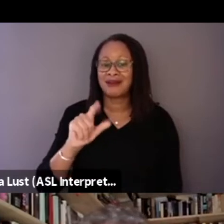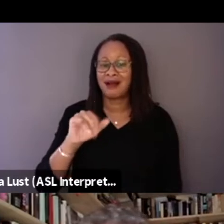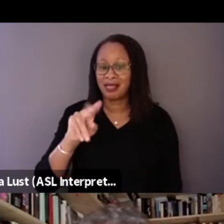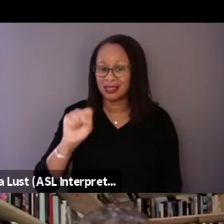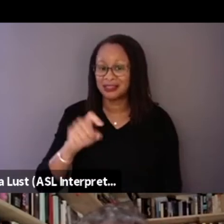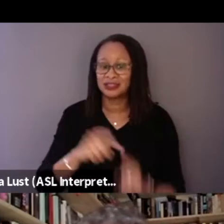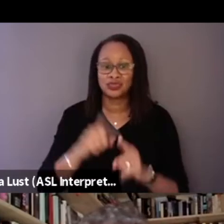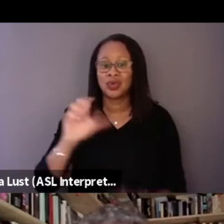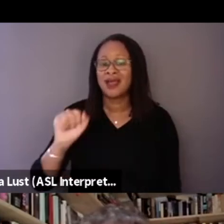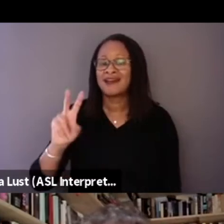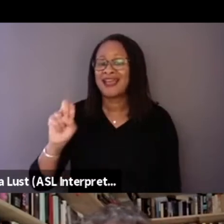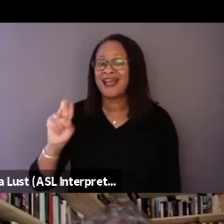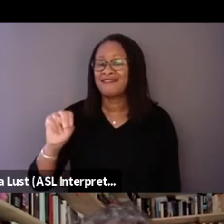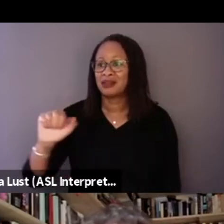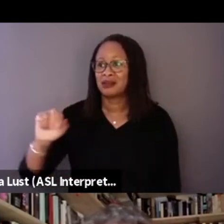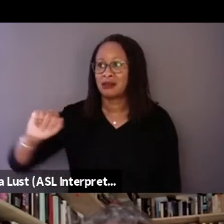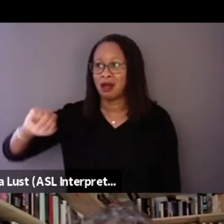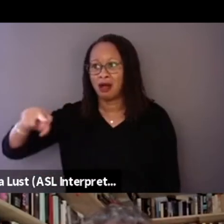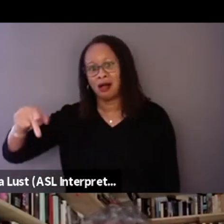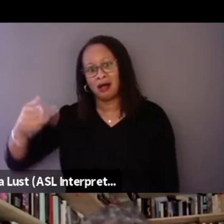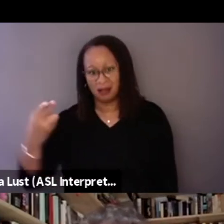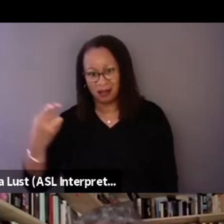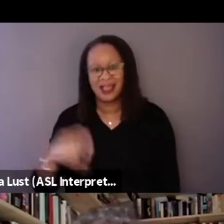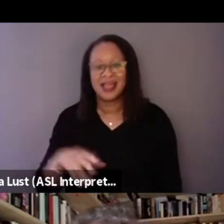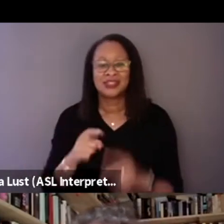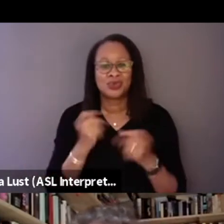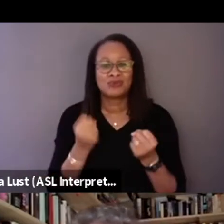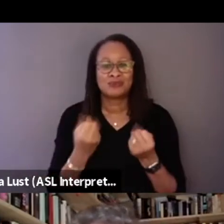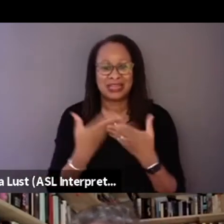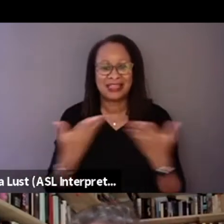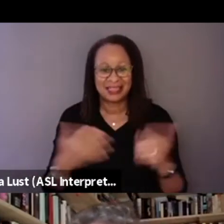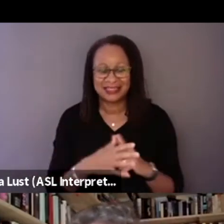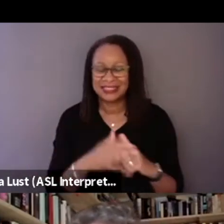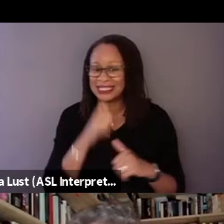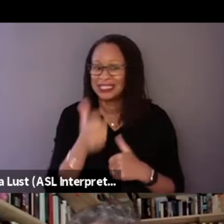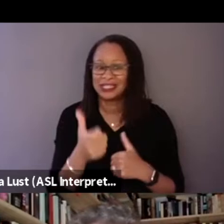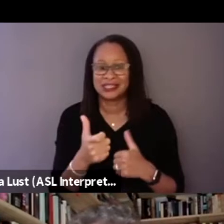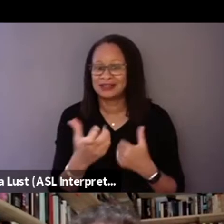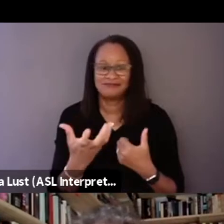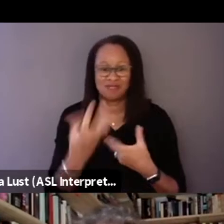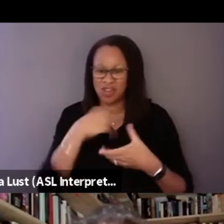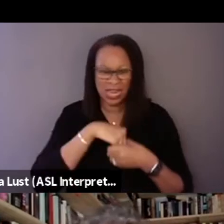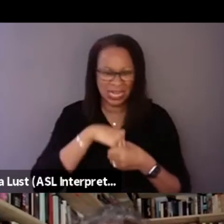to many things which didn't make the movie. And I thought as a kind of political documentary filmmaker,